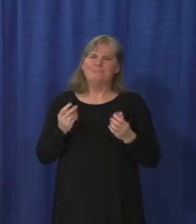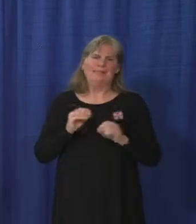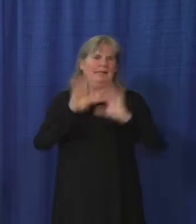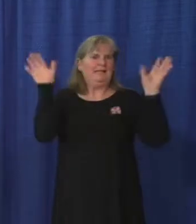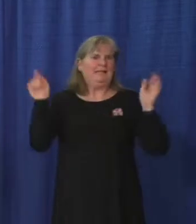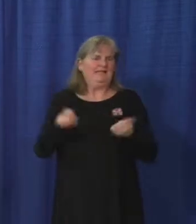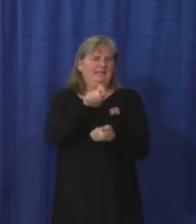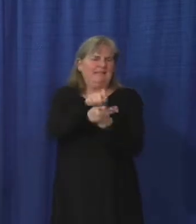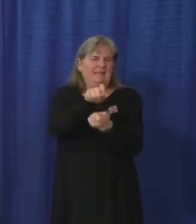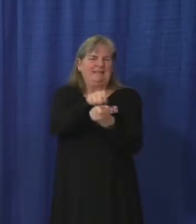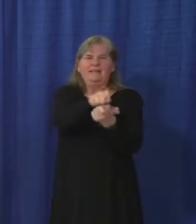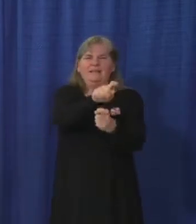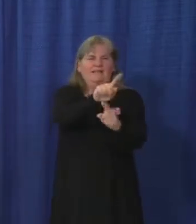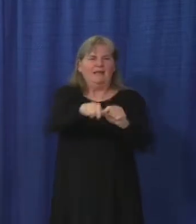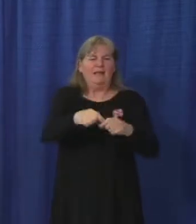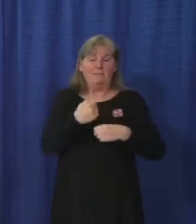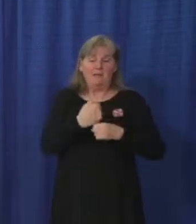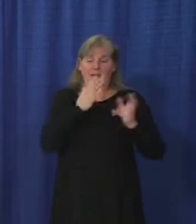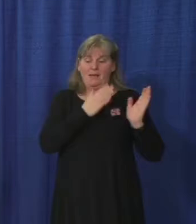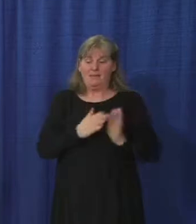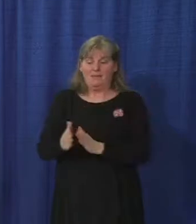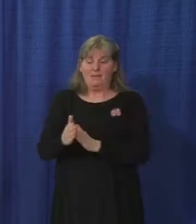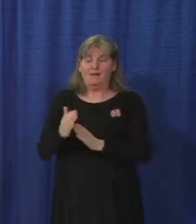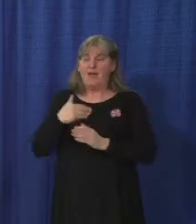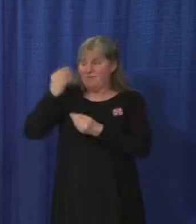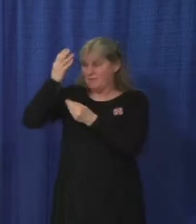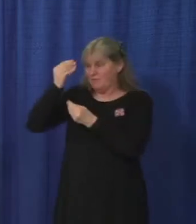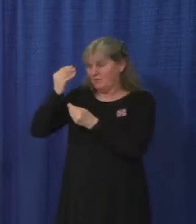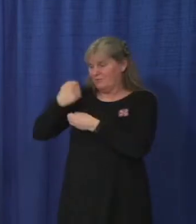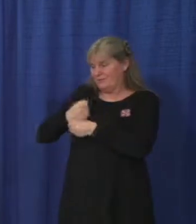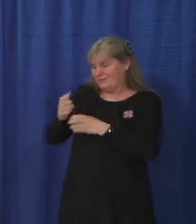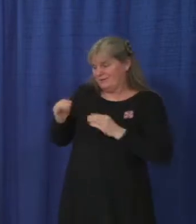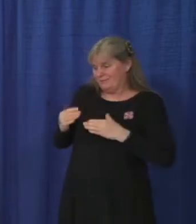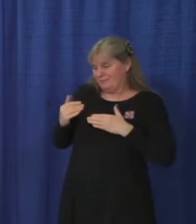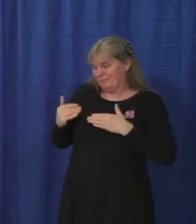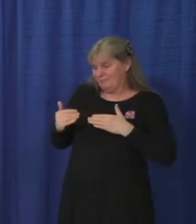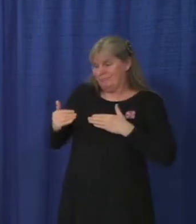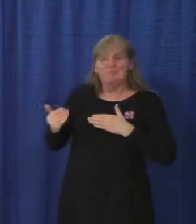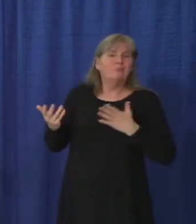the information you have. We wanted to make sure that we